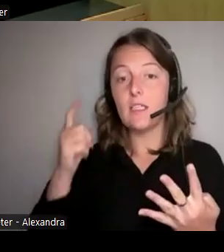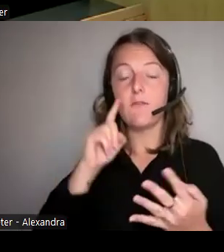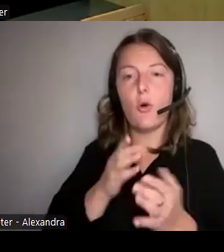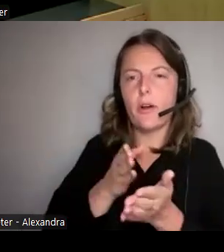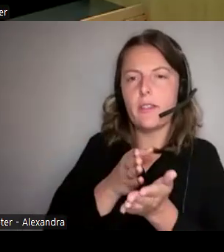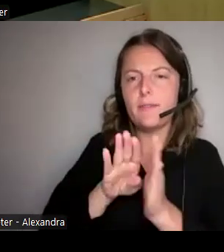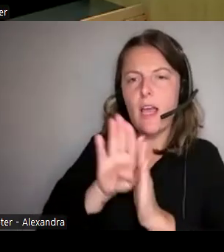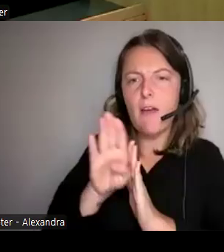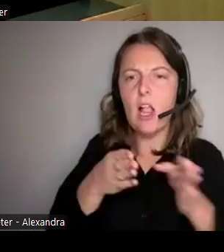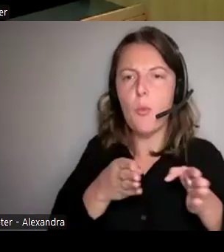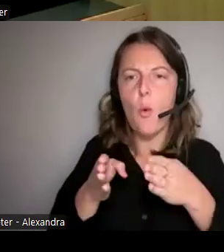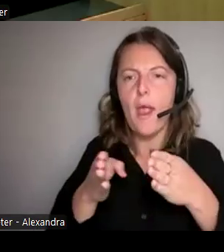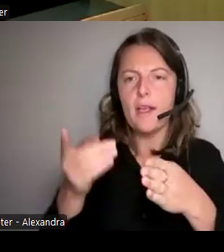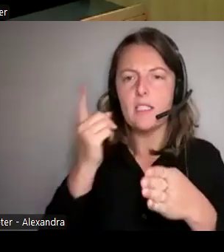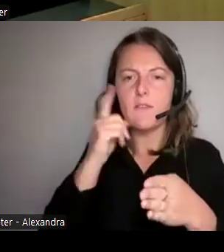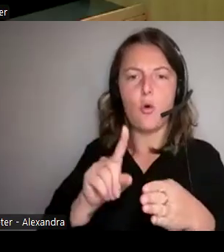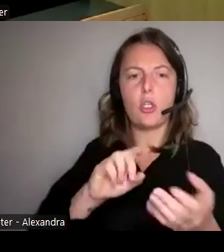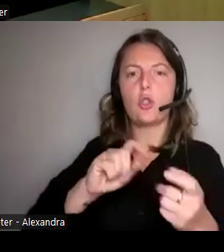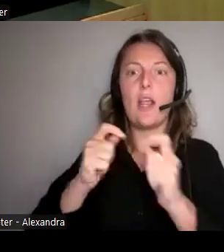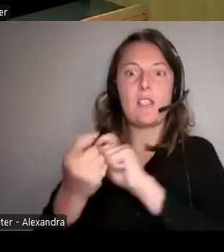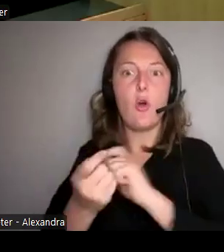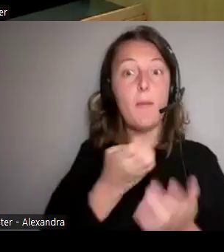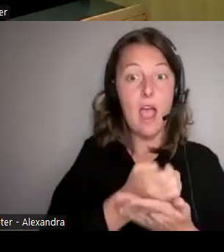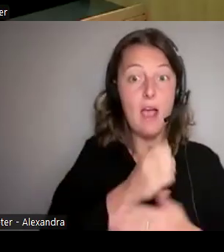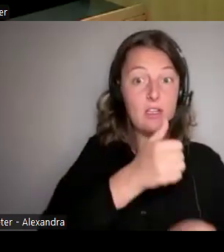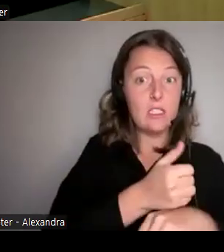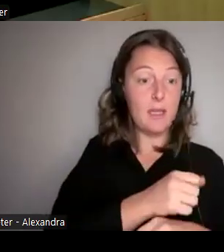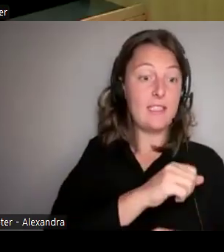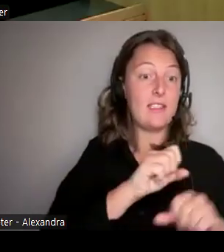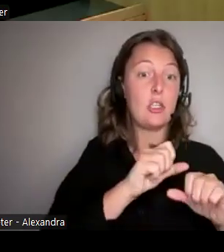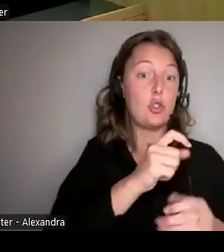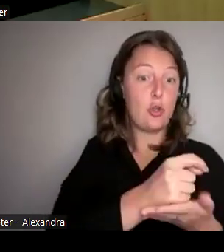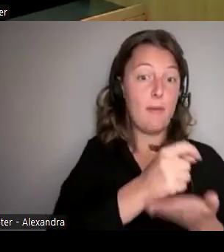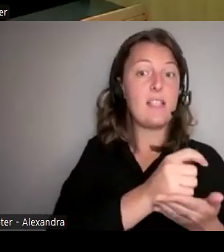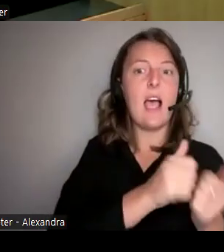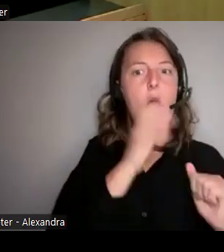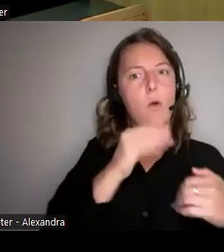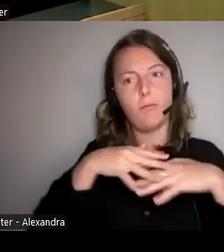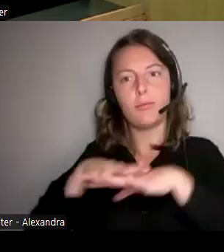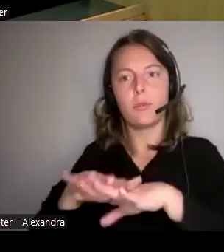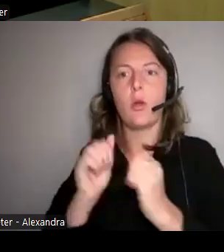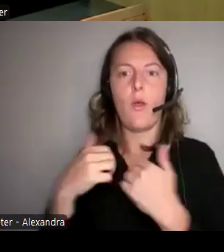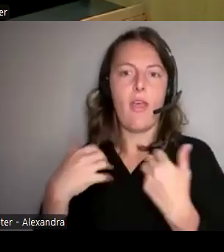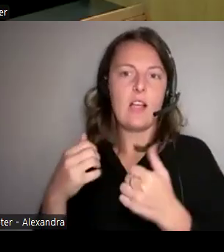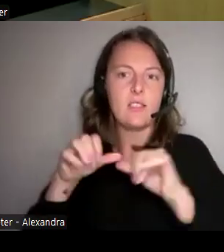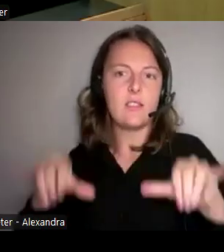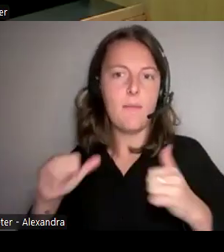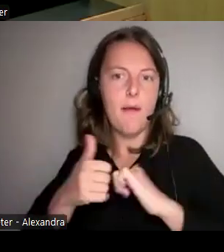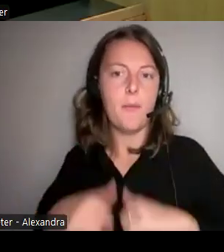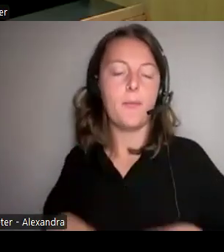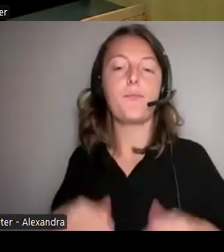transforming evidencebased treatments into health systems um and use digital technology techies in